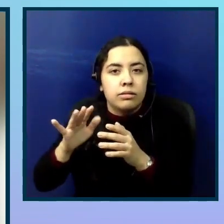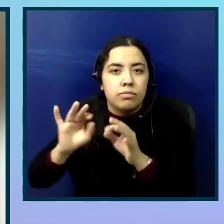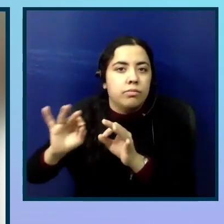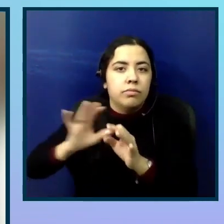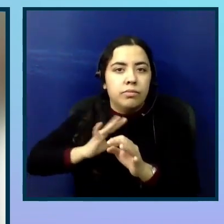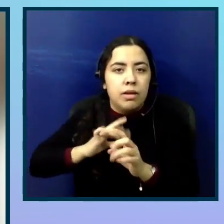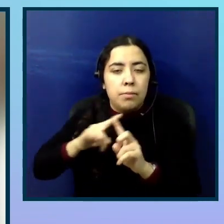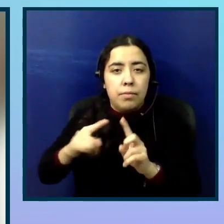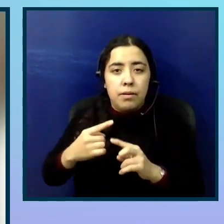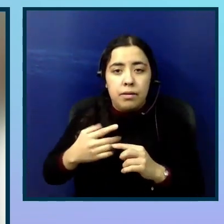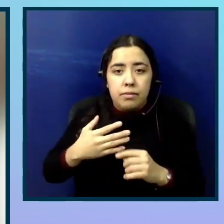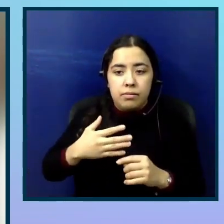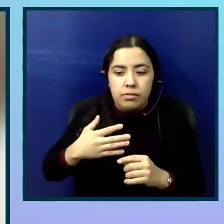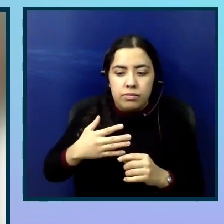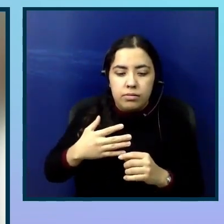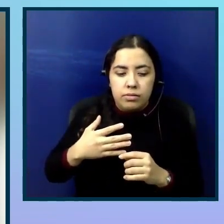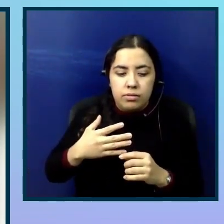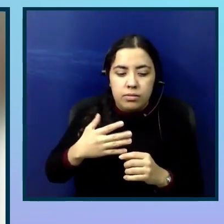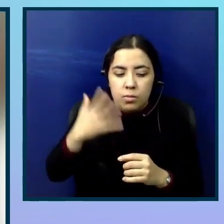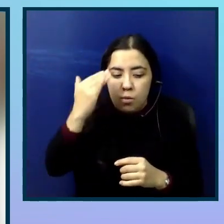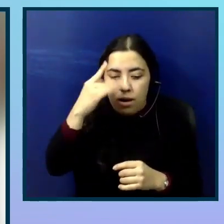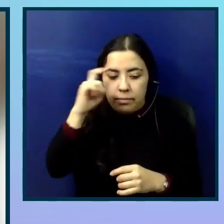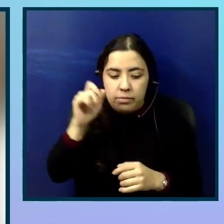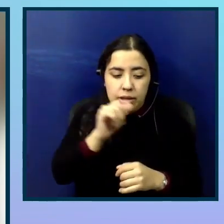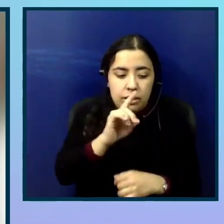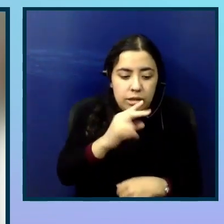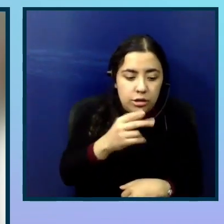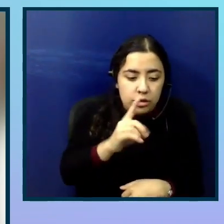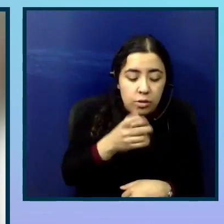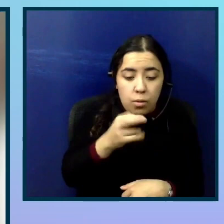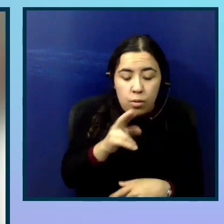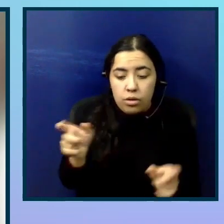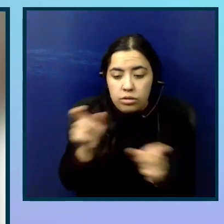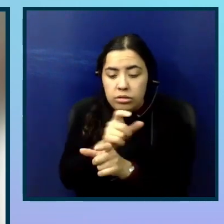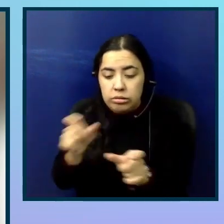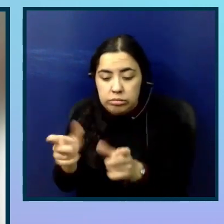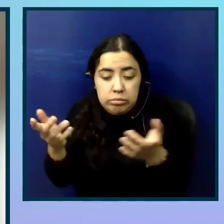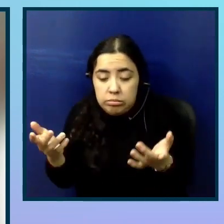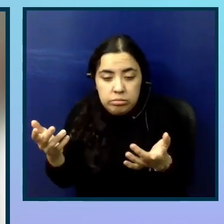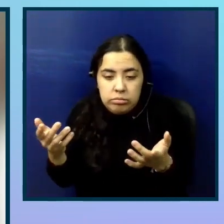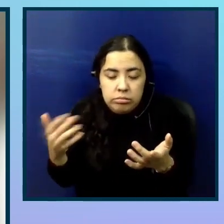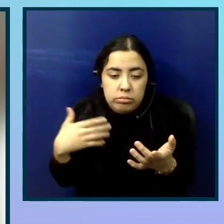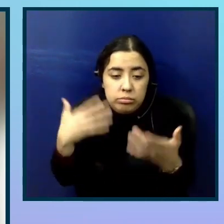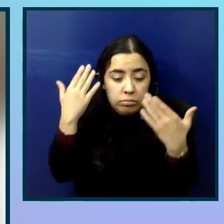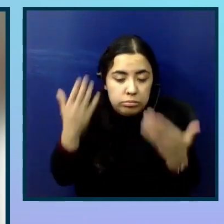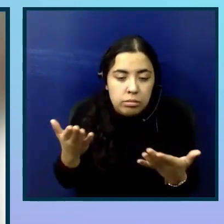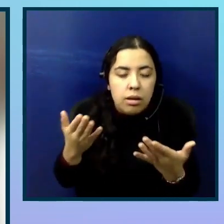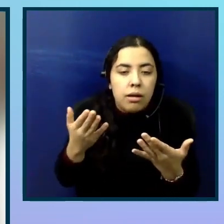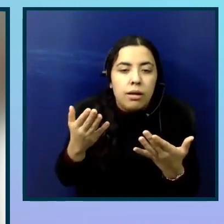that with either condition. And short form or navigation or whatever, is sometimes it's a mixture of both.